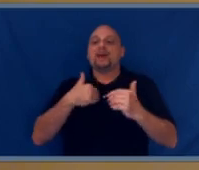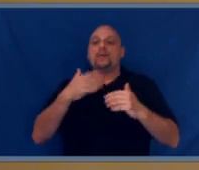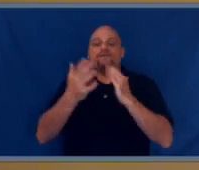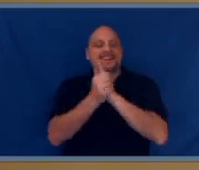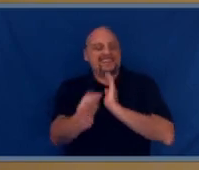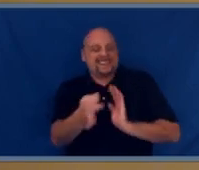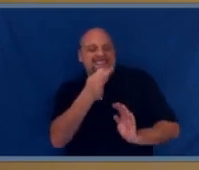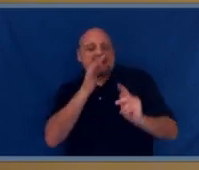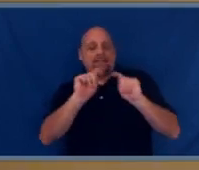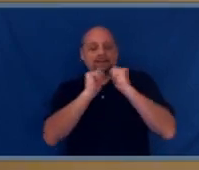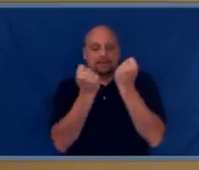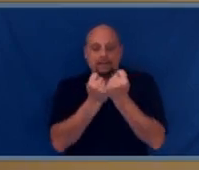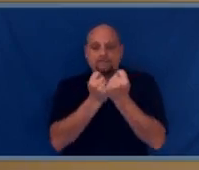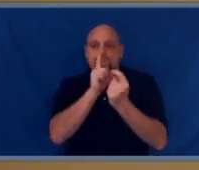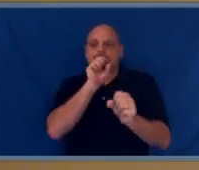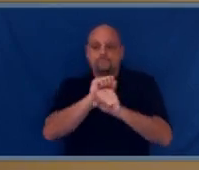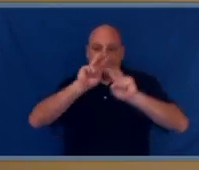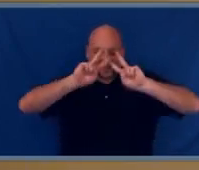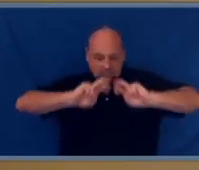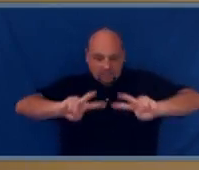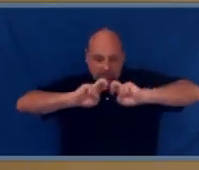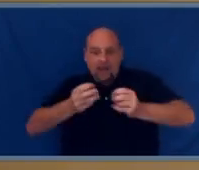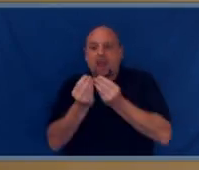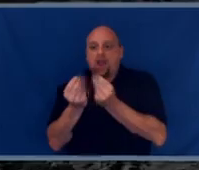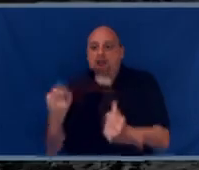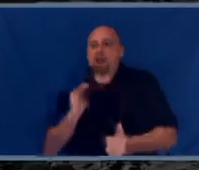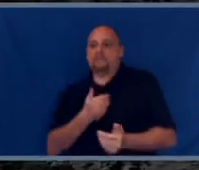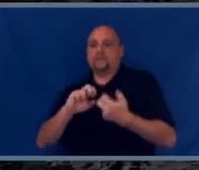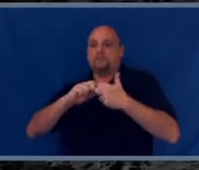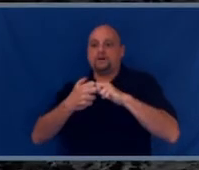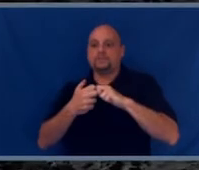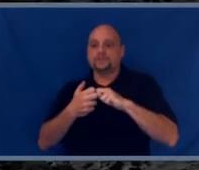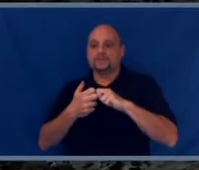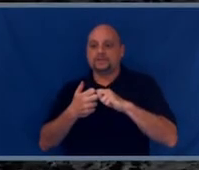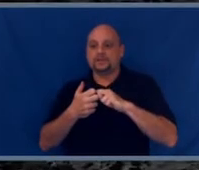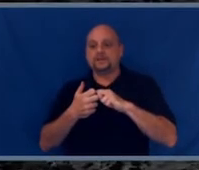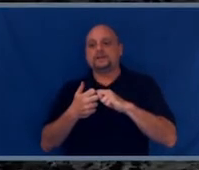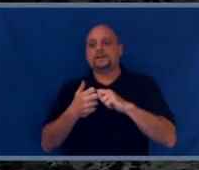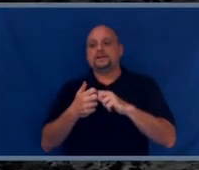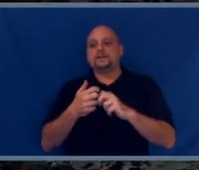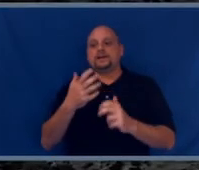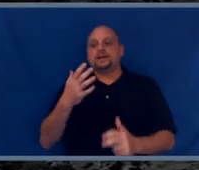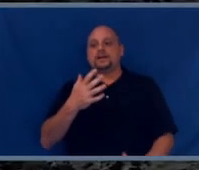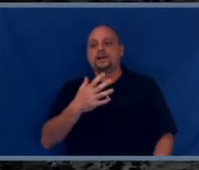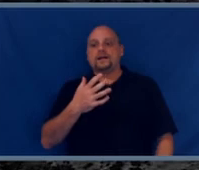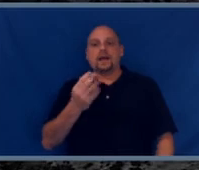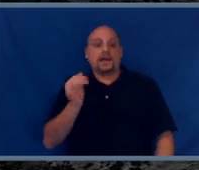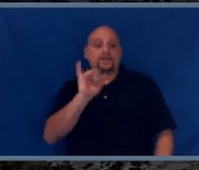TALENTED TEAM TO SOLVE PROBLEMS ON BOARD. CAN I ANSWER THAT?